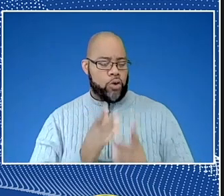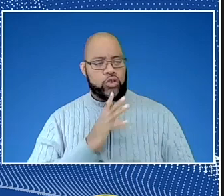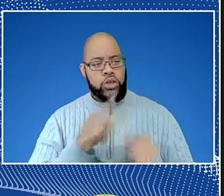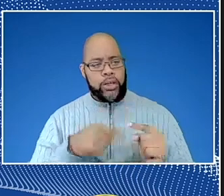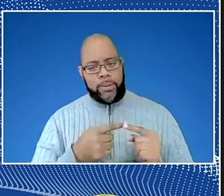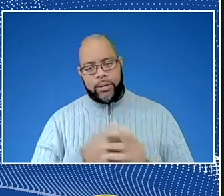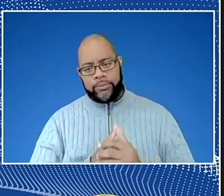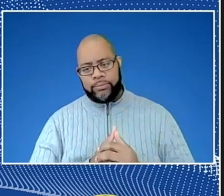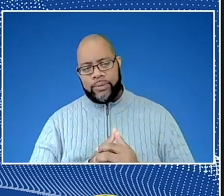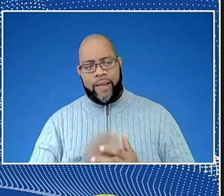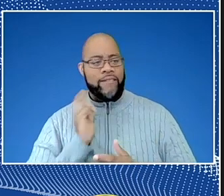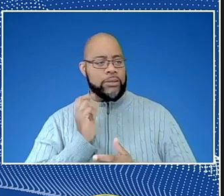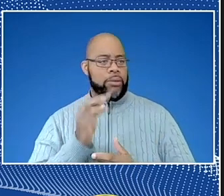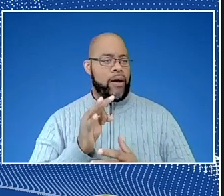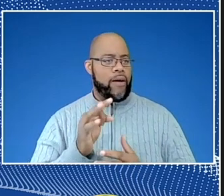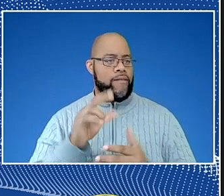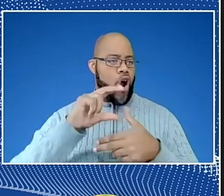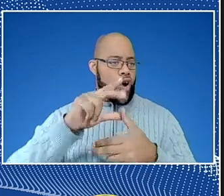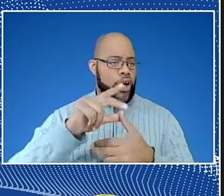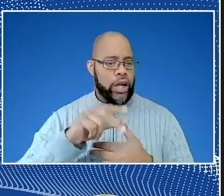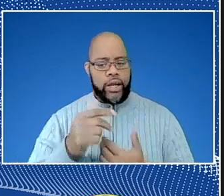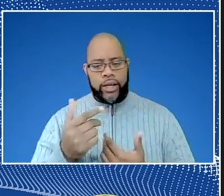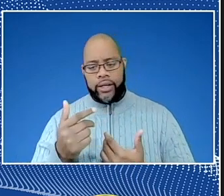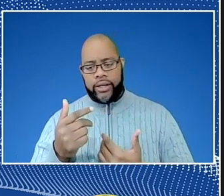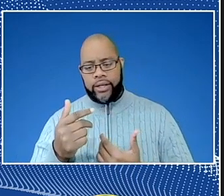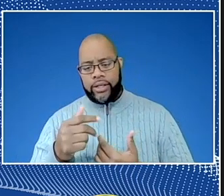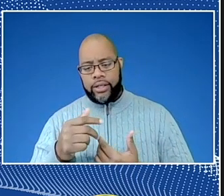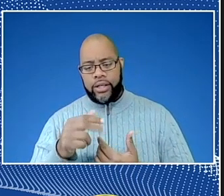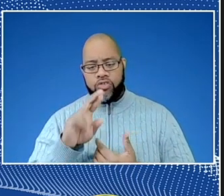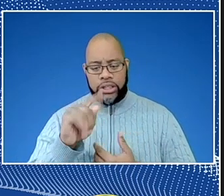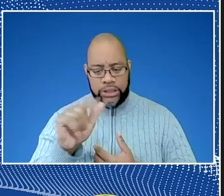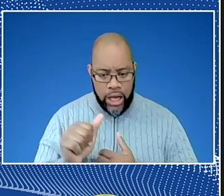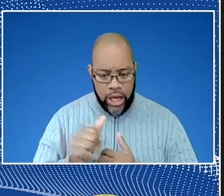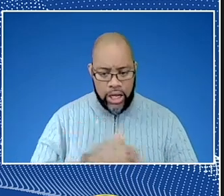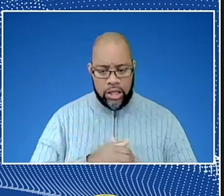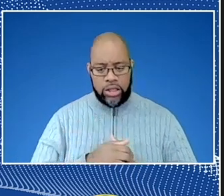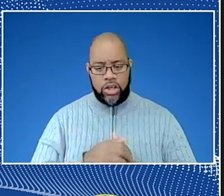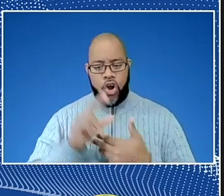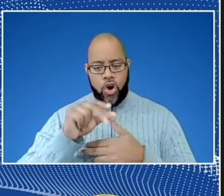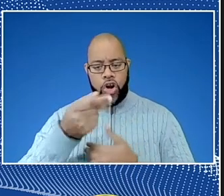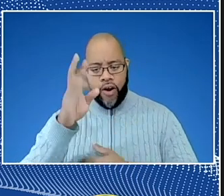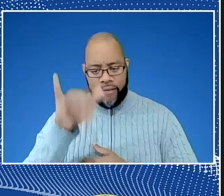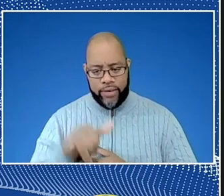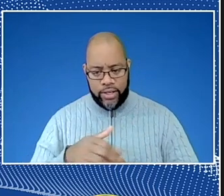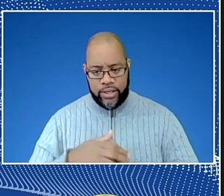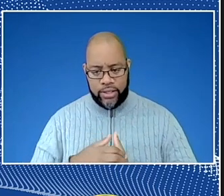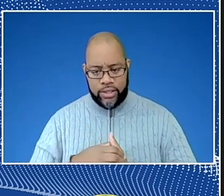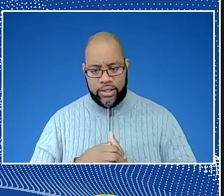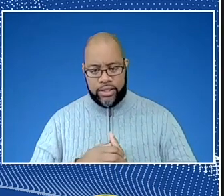of Hurricane Katrina, Hurricane Rita, and Hurricane Harvey in addition to multiple